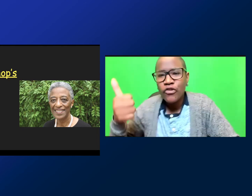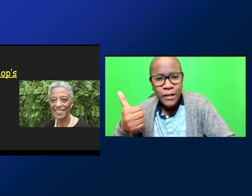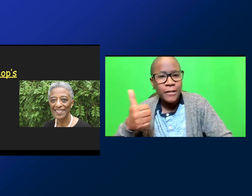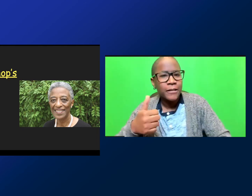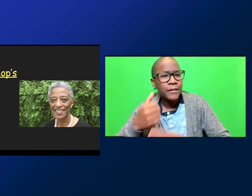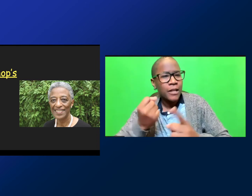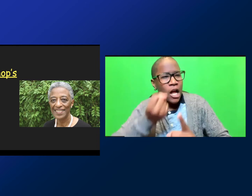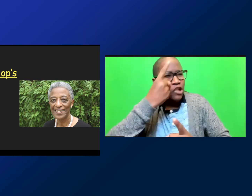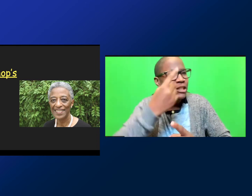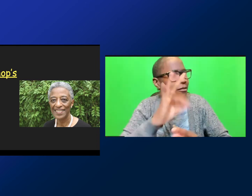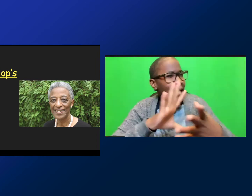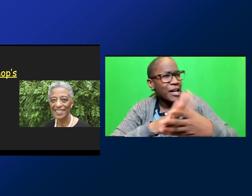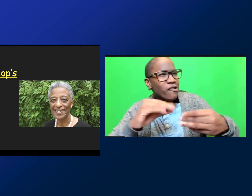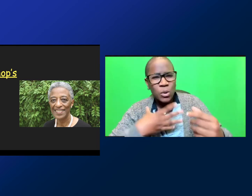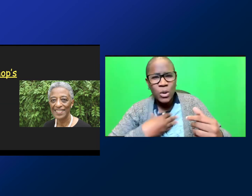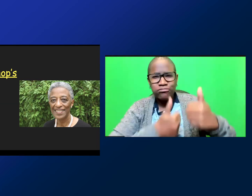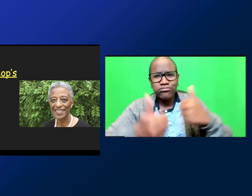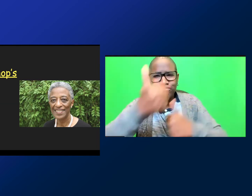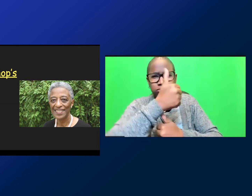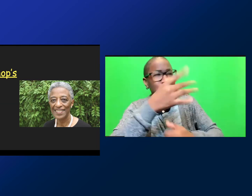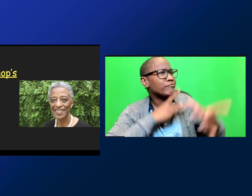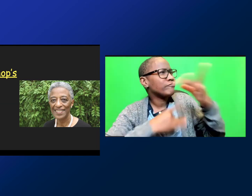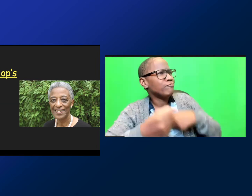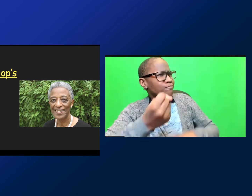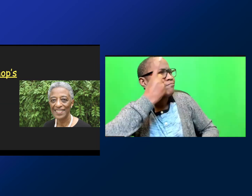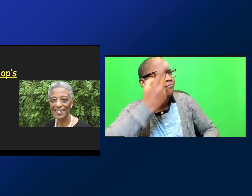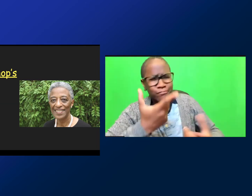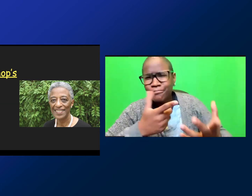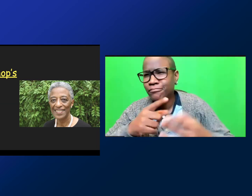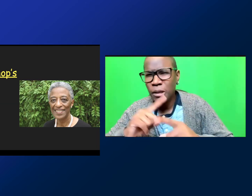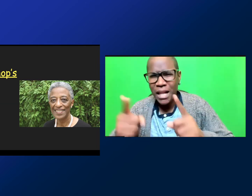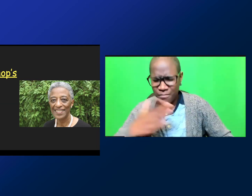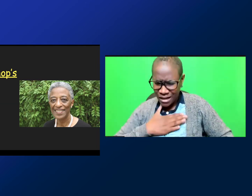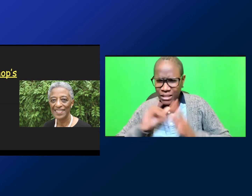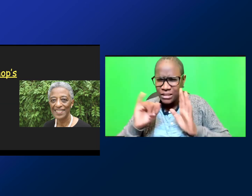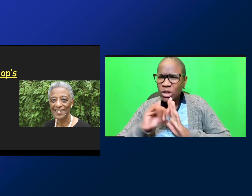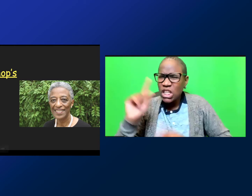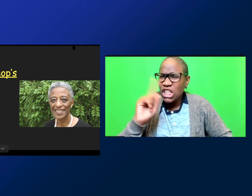brown student who opens the window looks outside and doesn't see anything about their culture